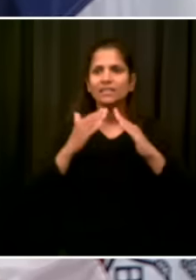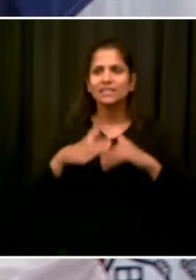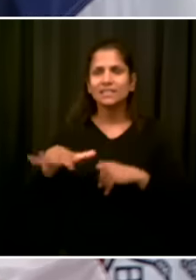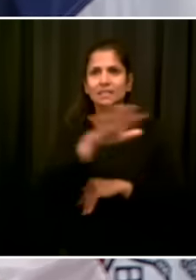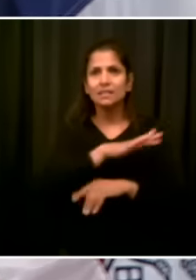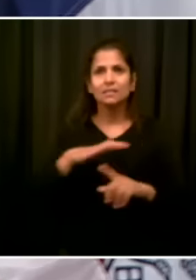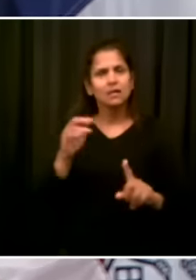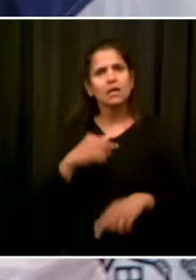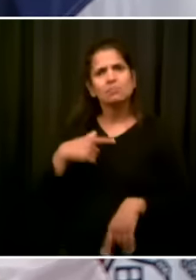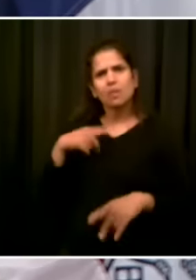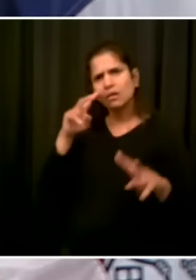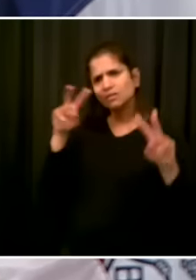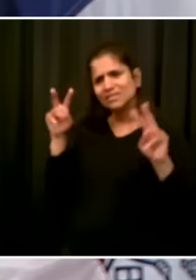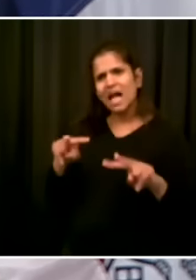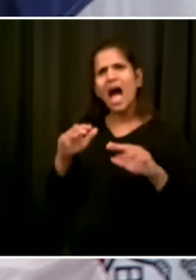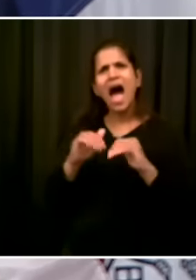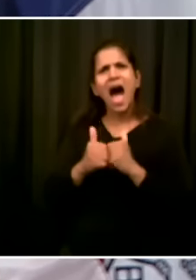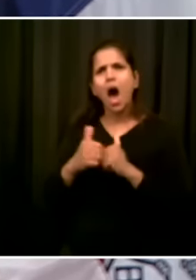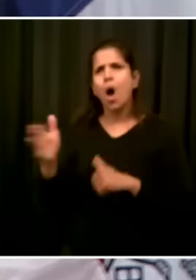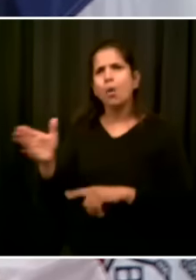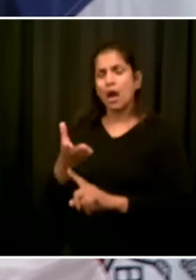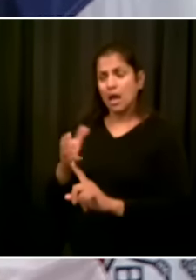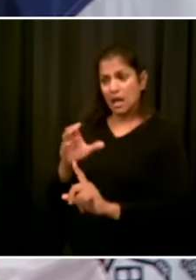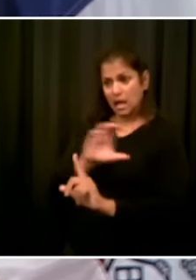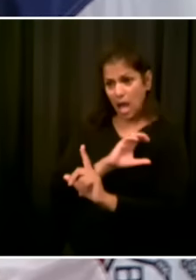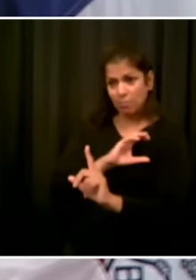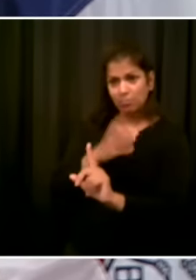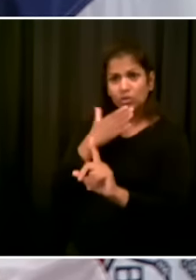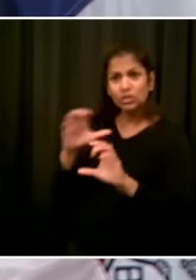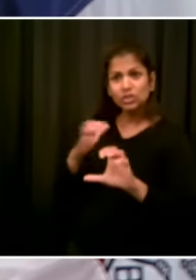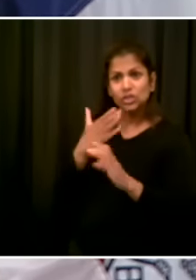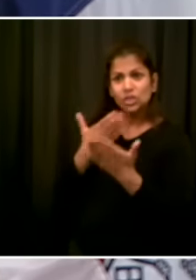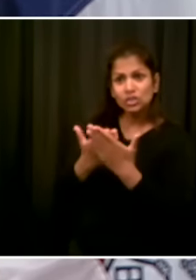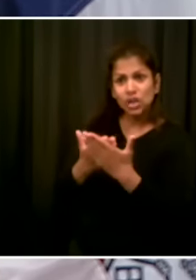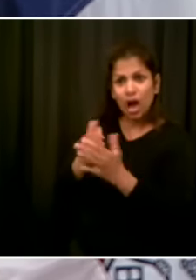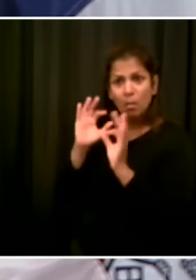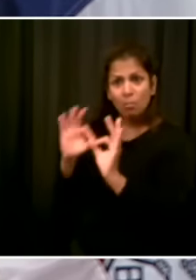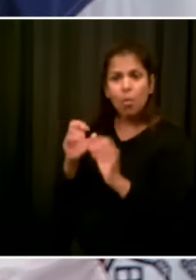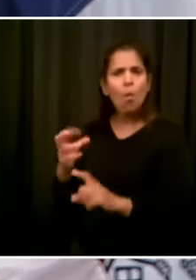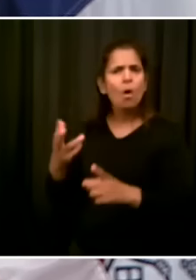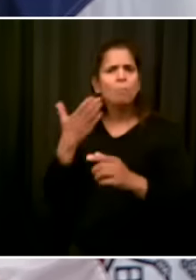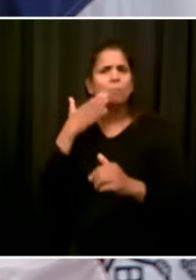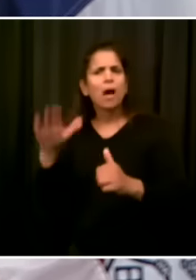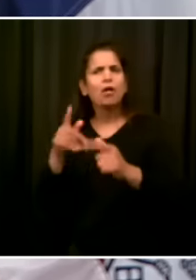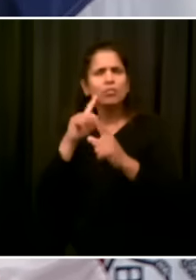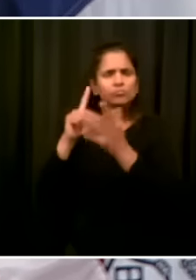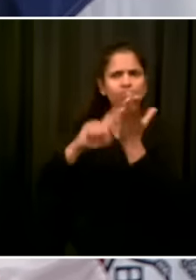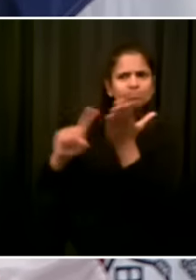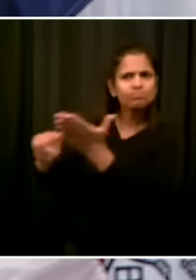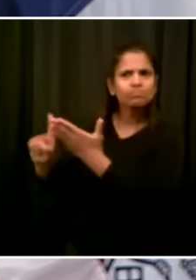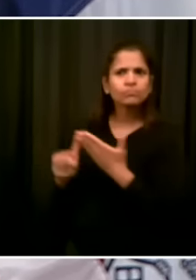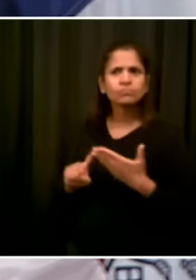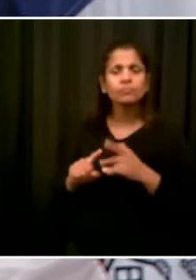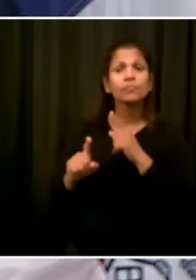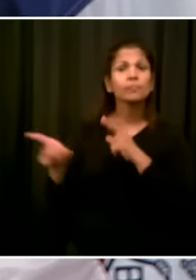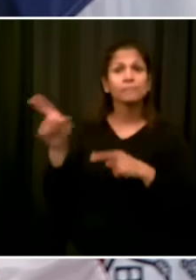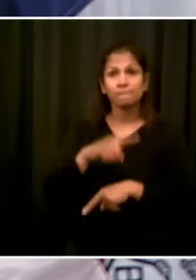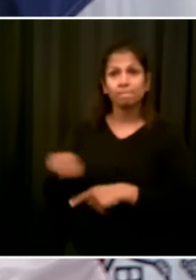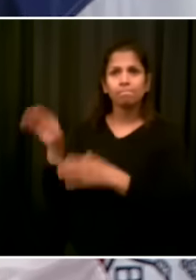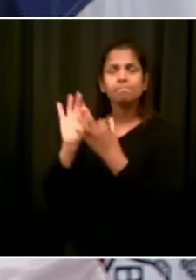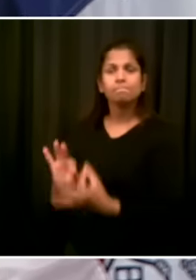10th FOR PARTSEN.